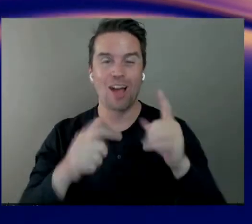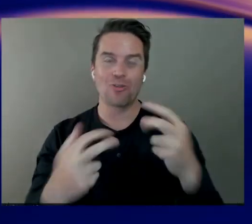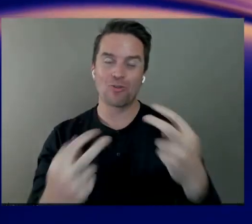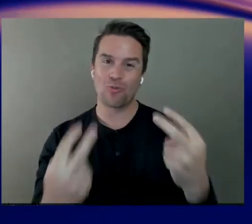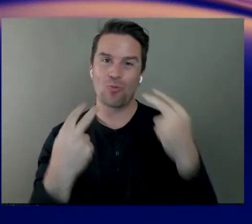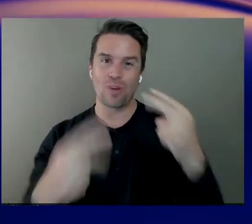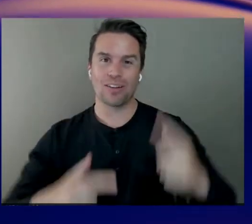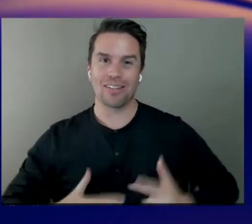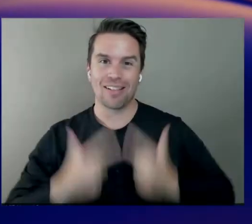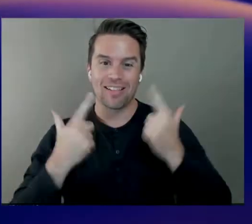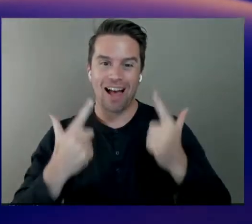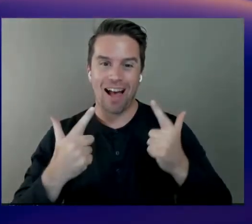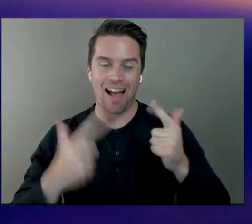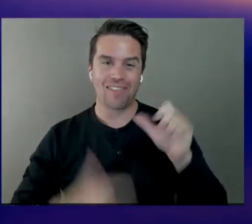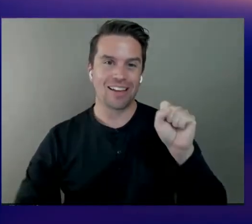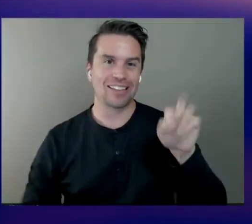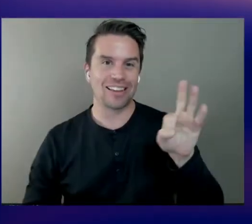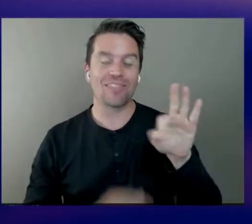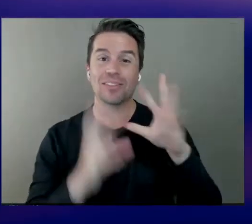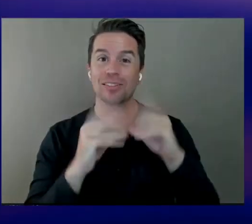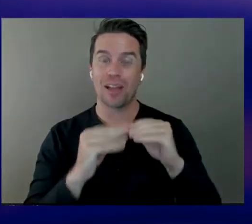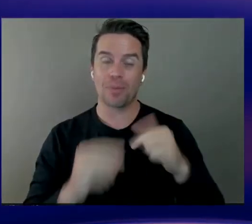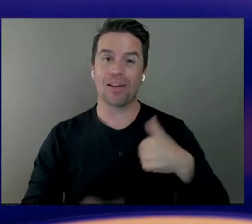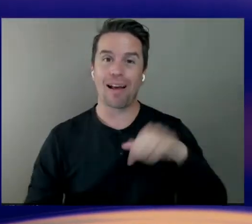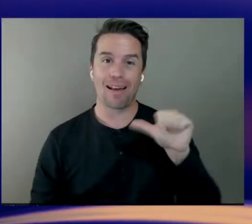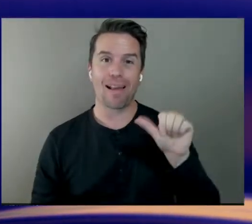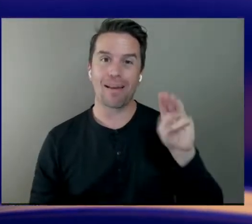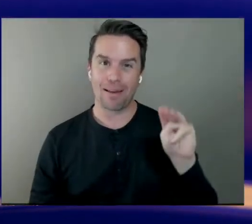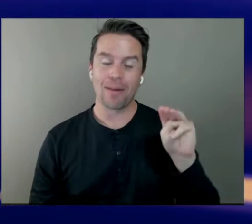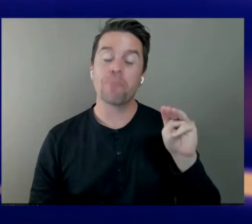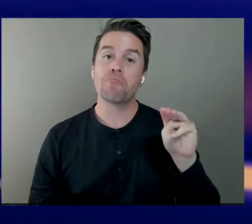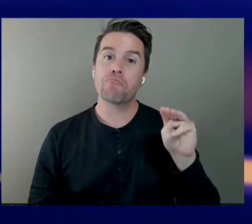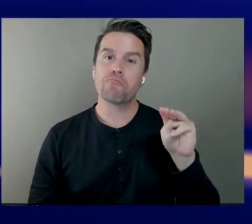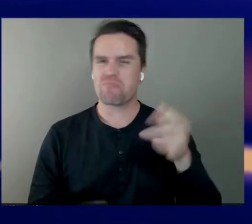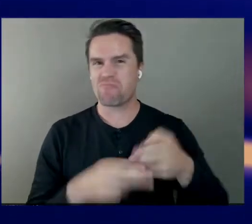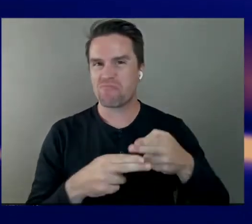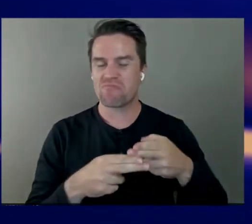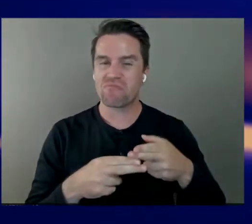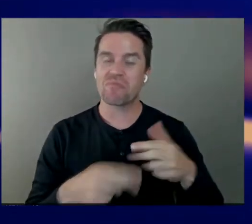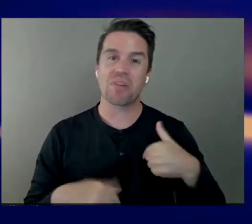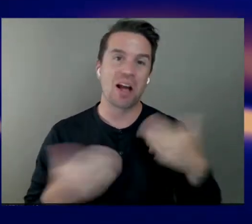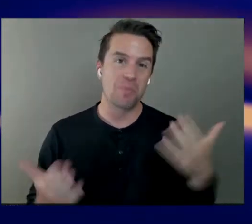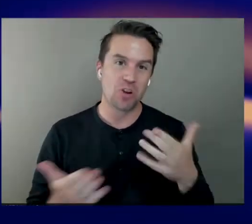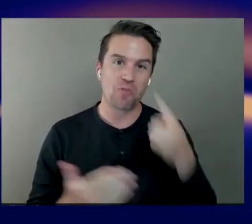I'm AM Grobelny, I'm here to speak some truth. Steve here has been up here a lot,